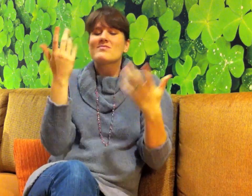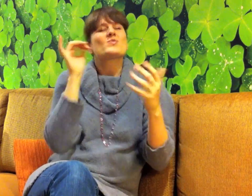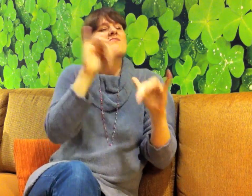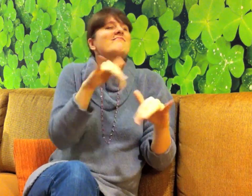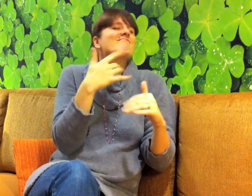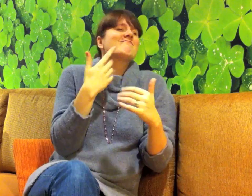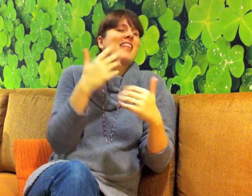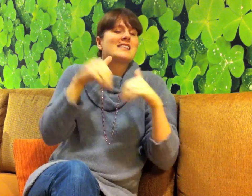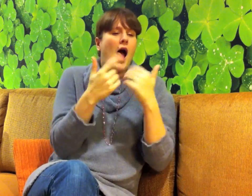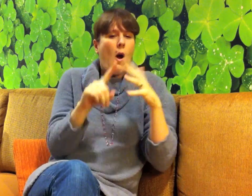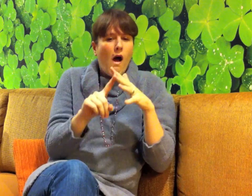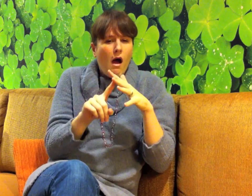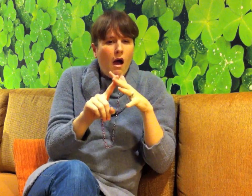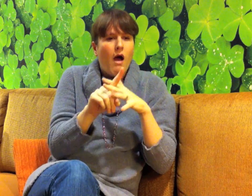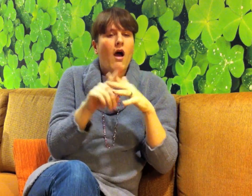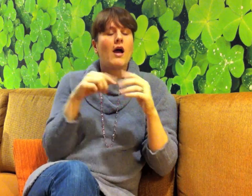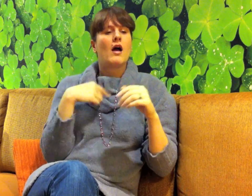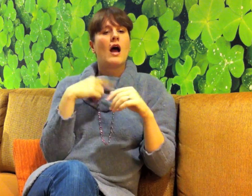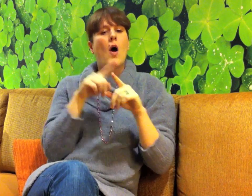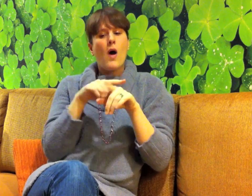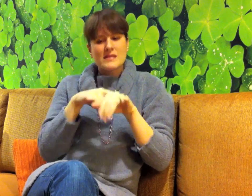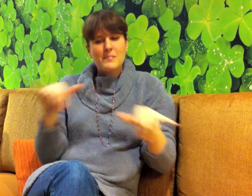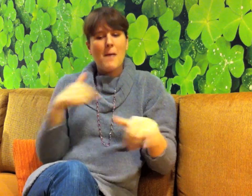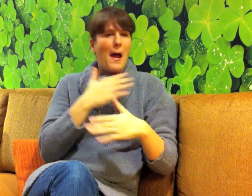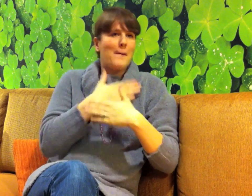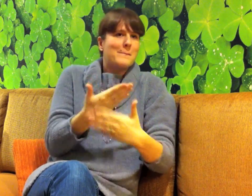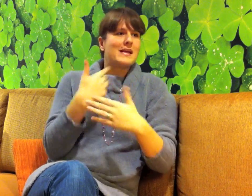So, that being said...that is how it began to surface. At the same time, I admit